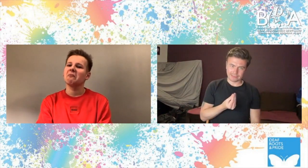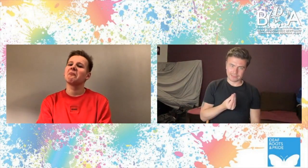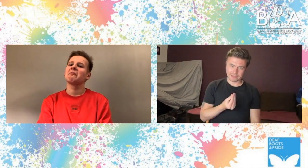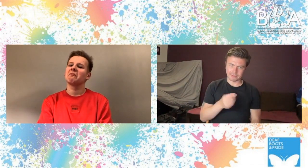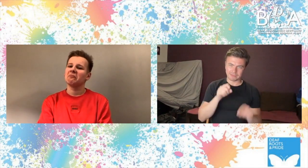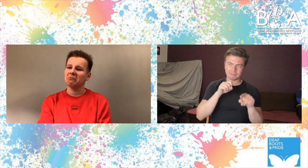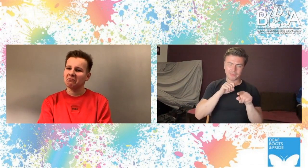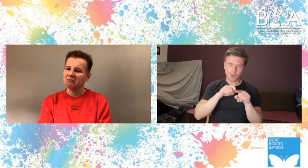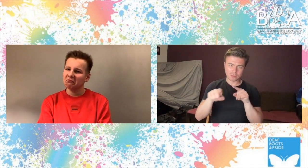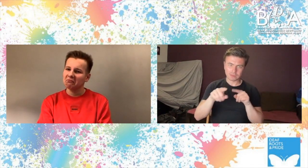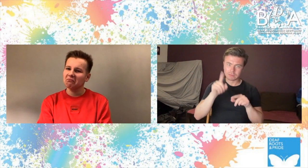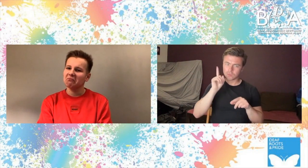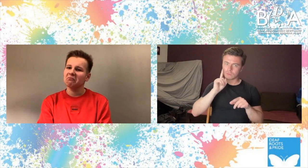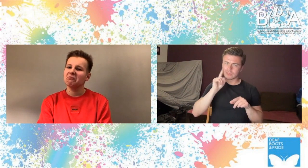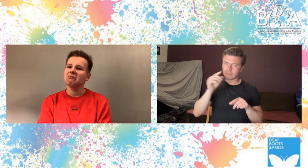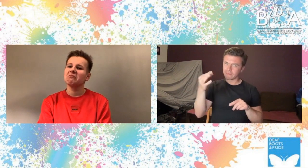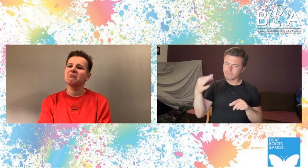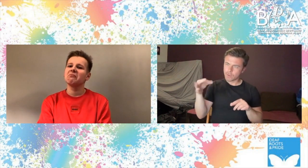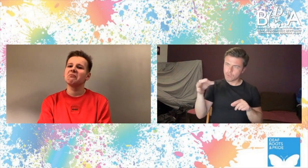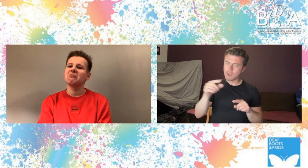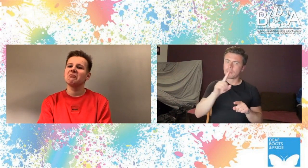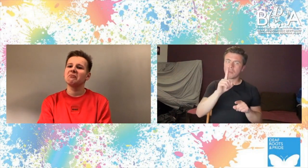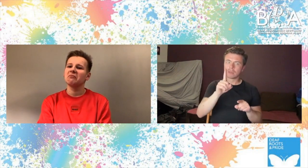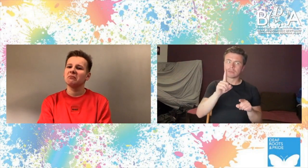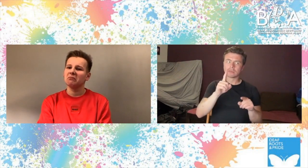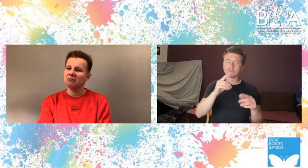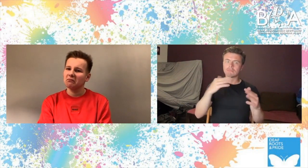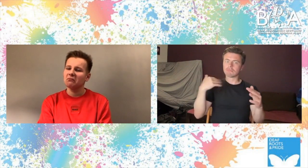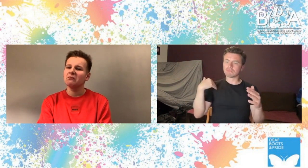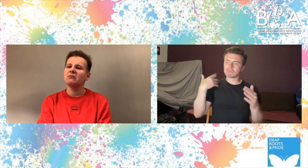and that is a bit disappointing. But I would say over the last five years,